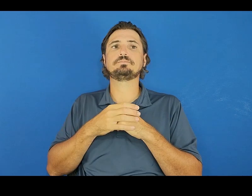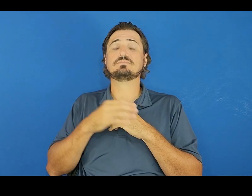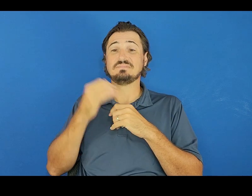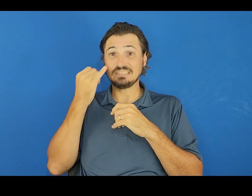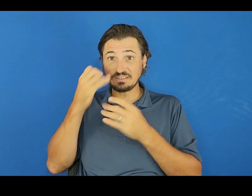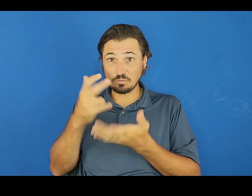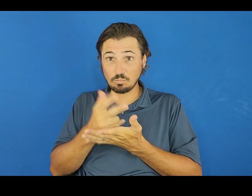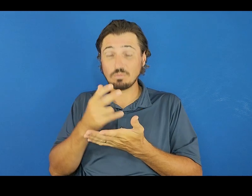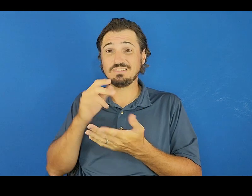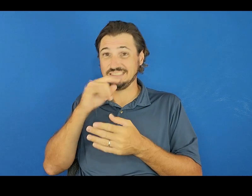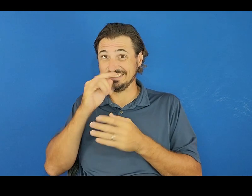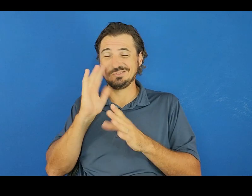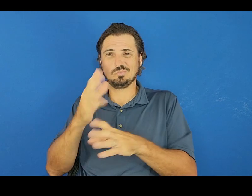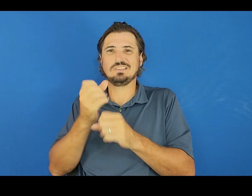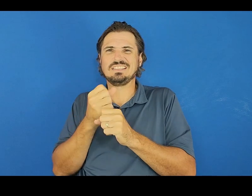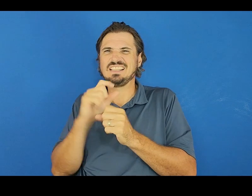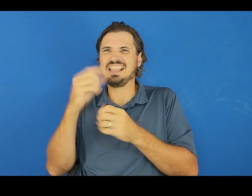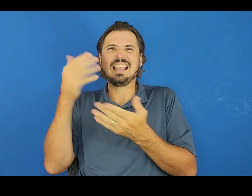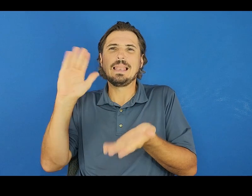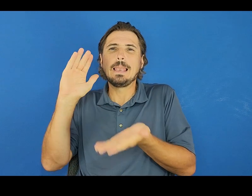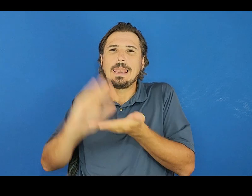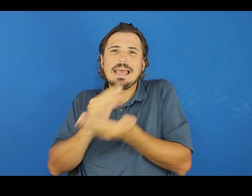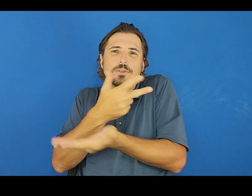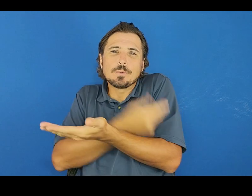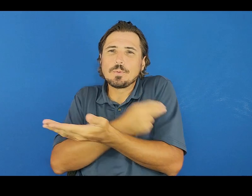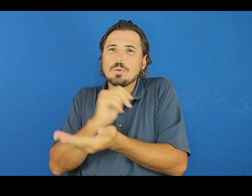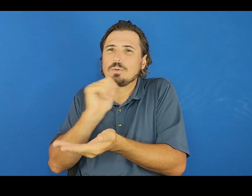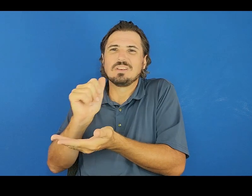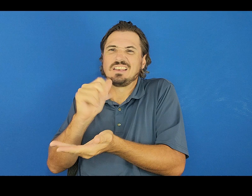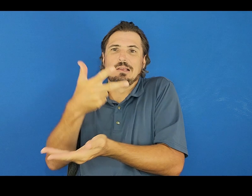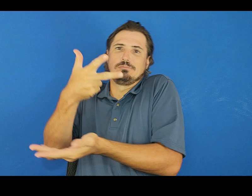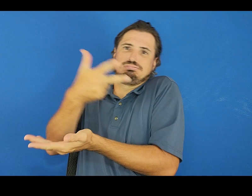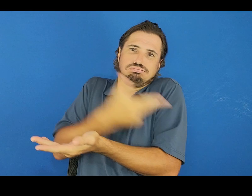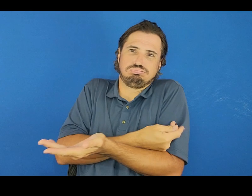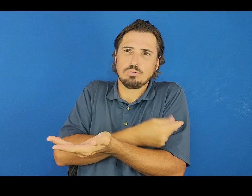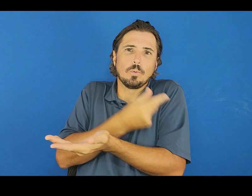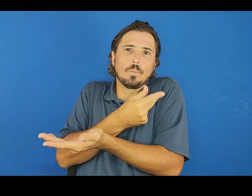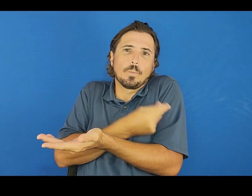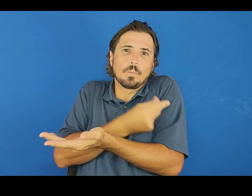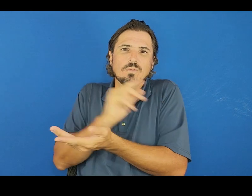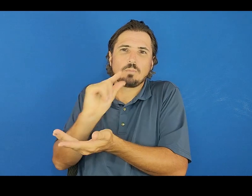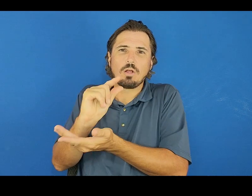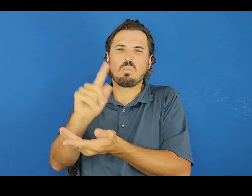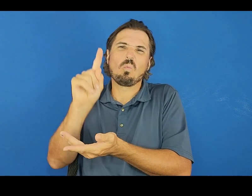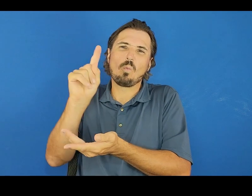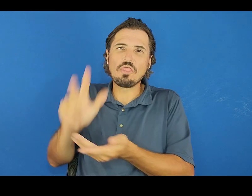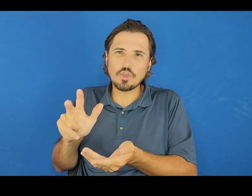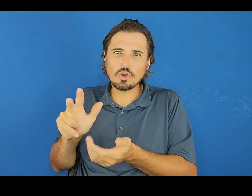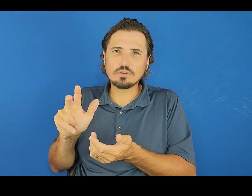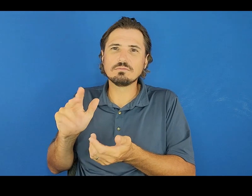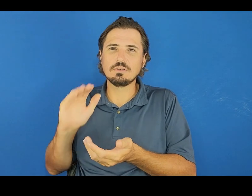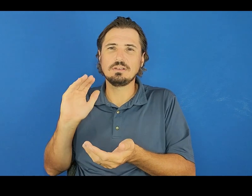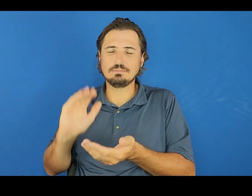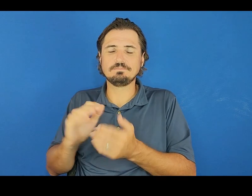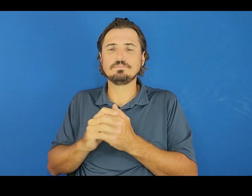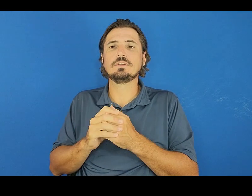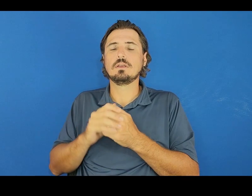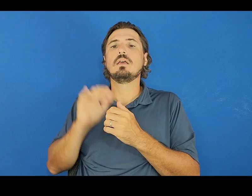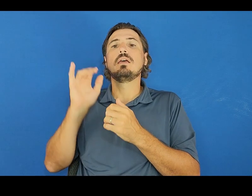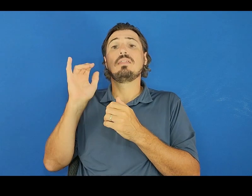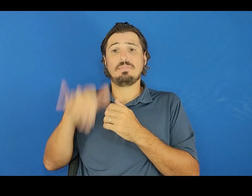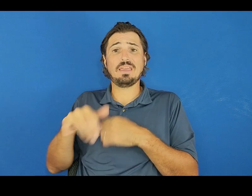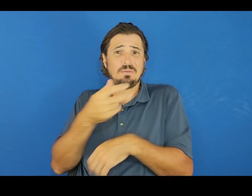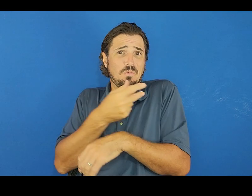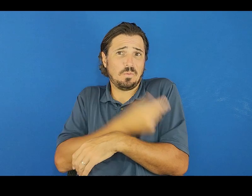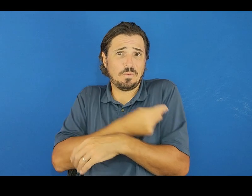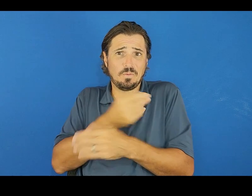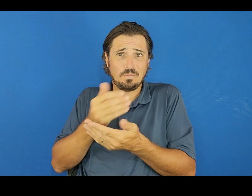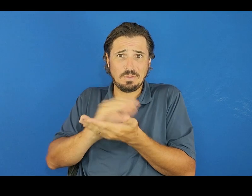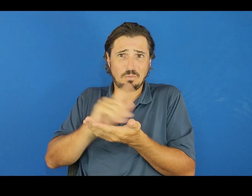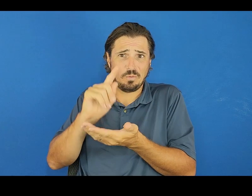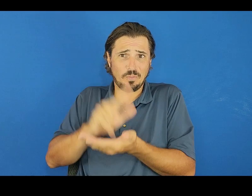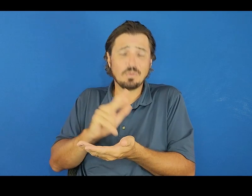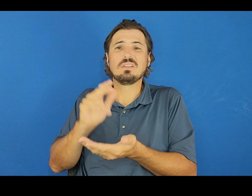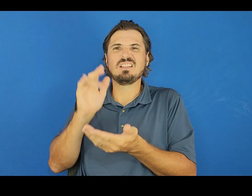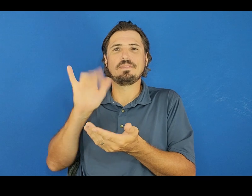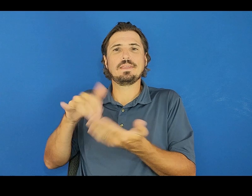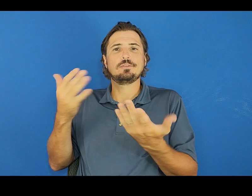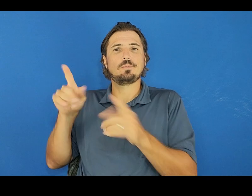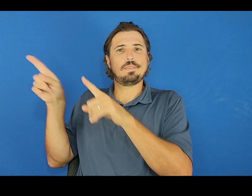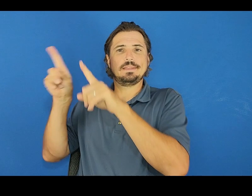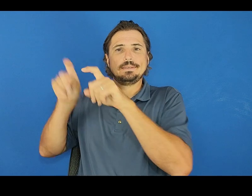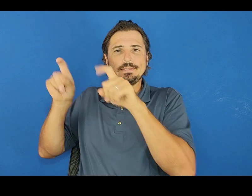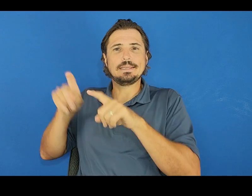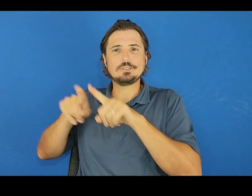If approved, kids in that age group would receive a smaller dose of the same Pfizer vaccine – about one third of the amount given to adults. That smaller dose is the one tested in clinical trials.